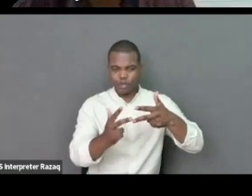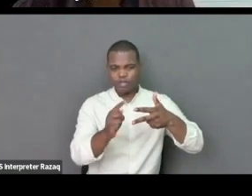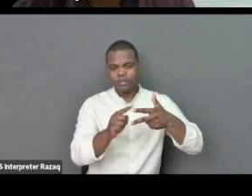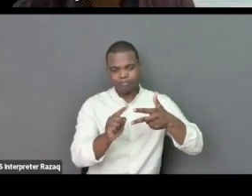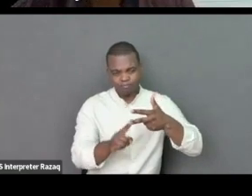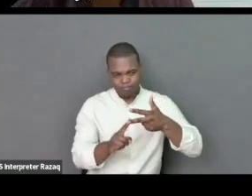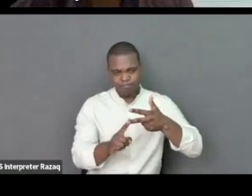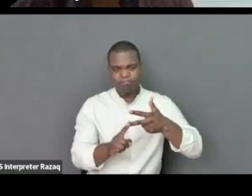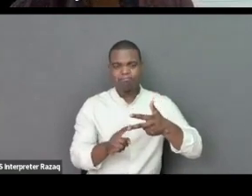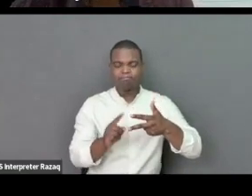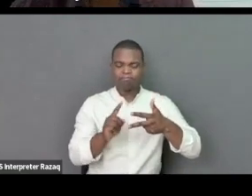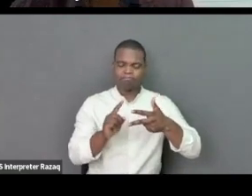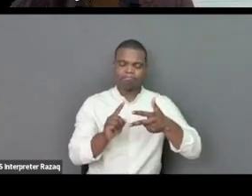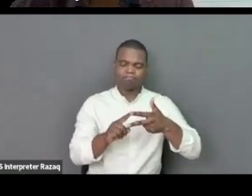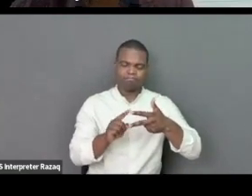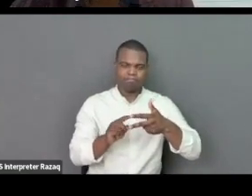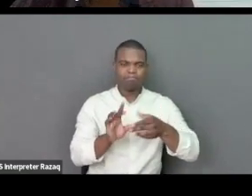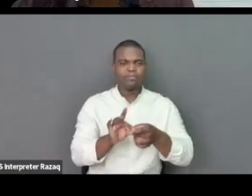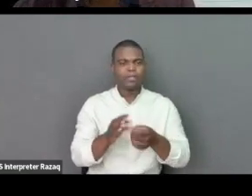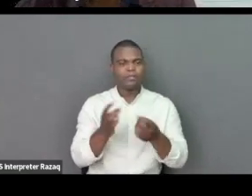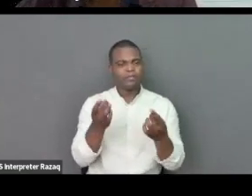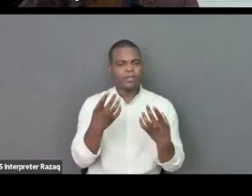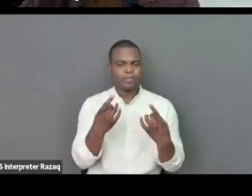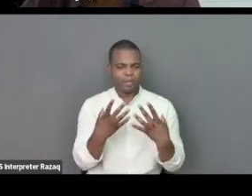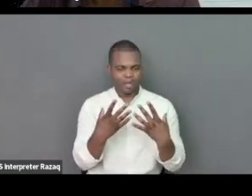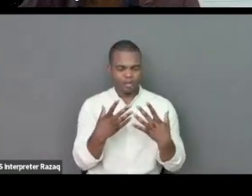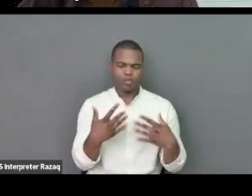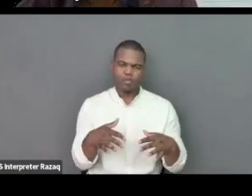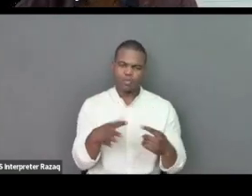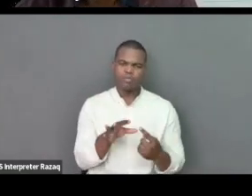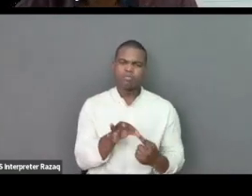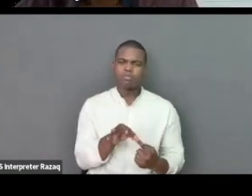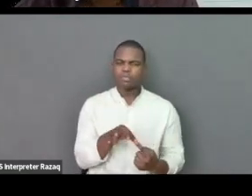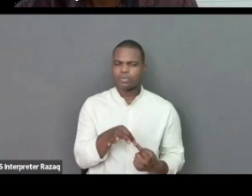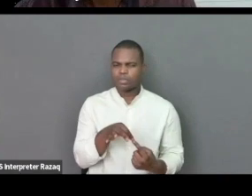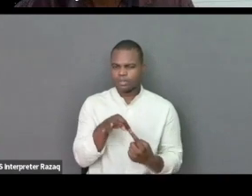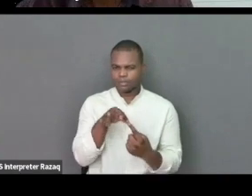and how to do it, more or less, what to know about it. So, it's